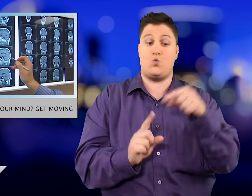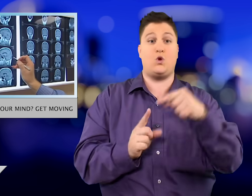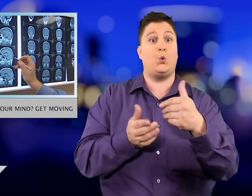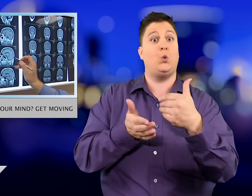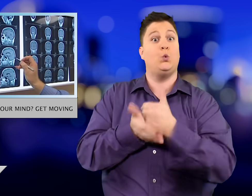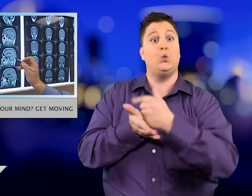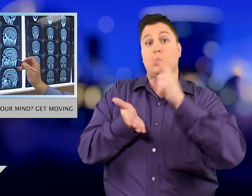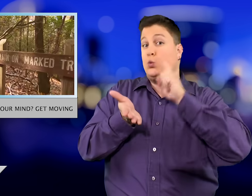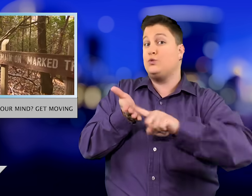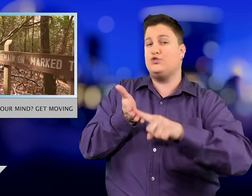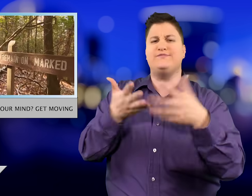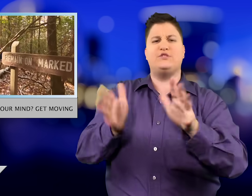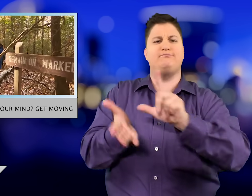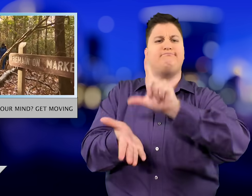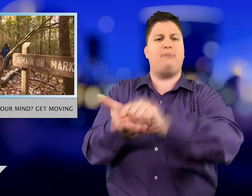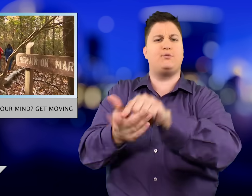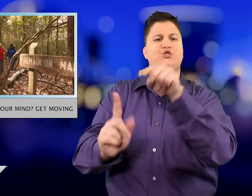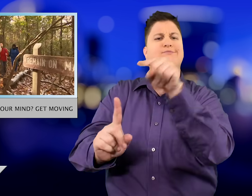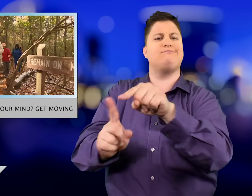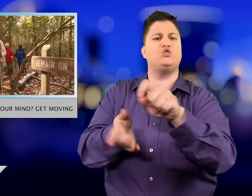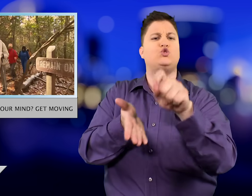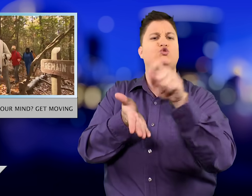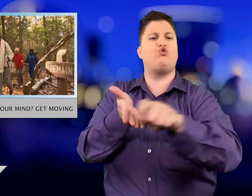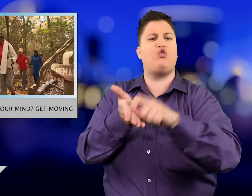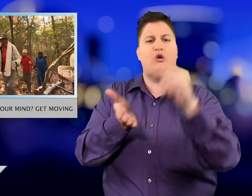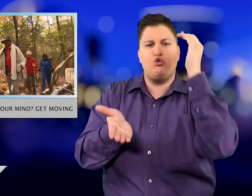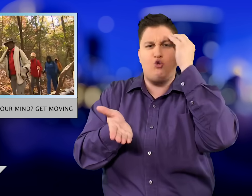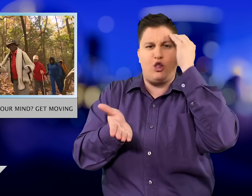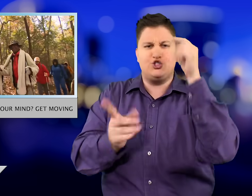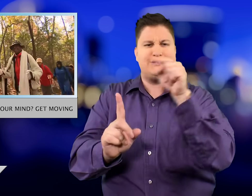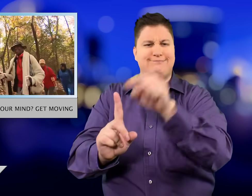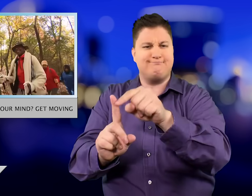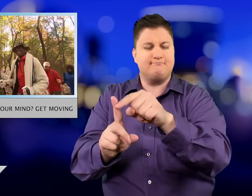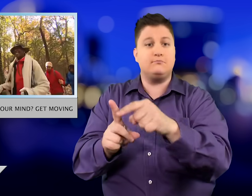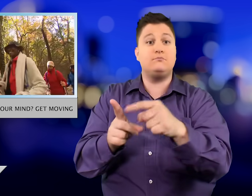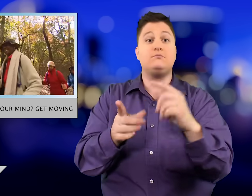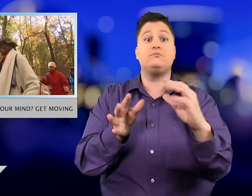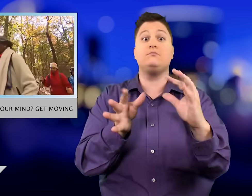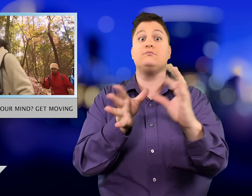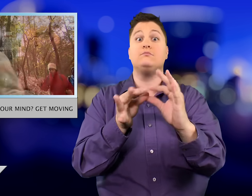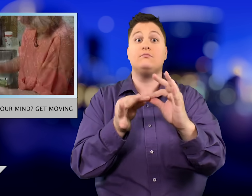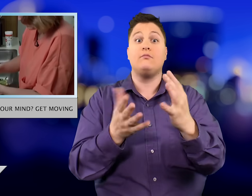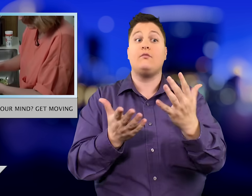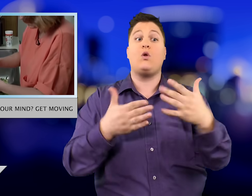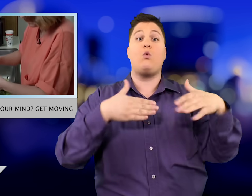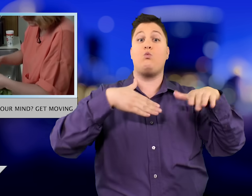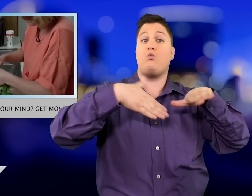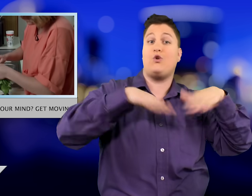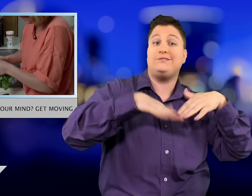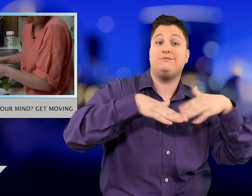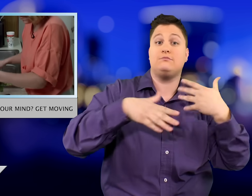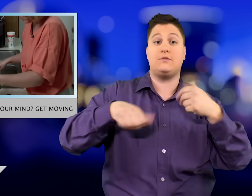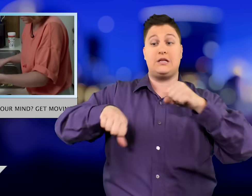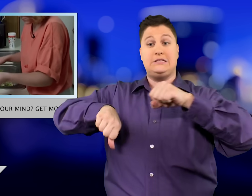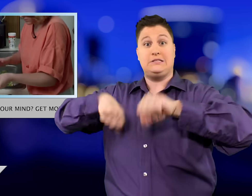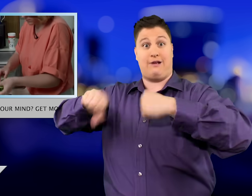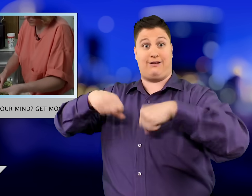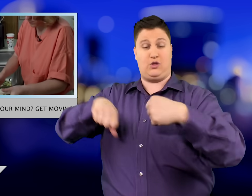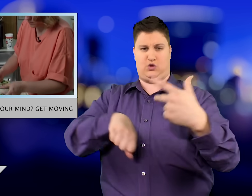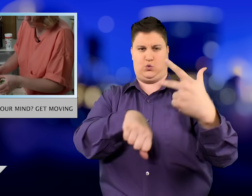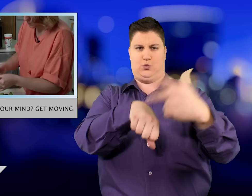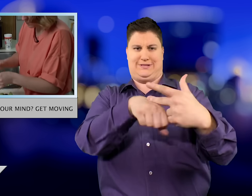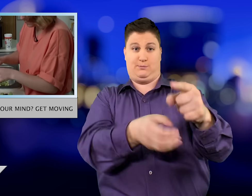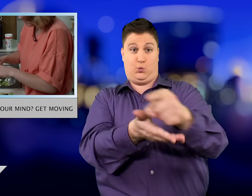According to new research published in the journal Neurology, walking or cycling just